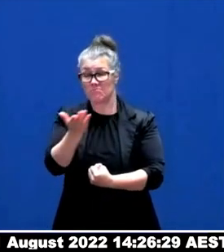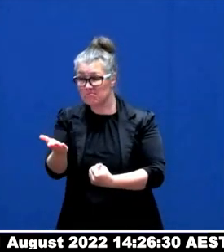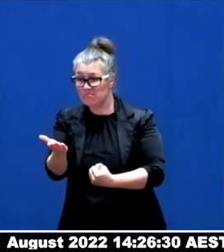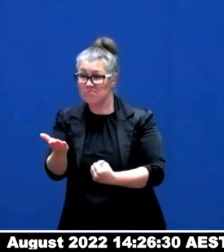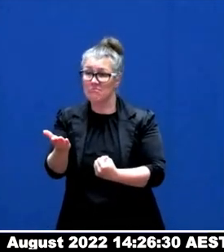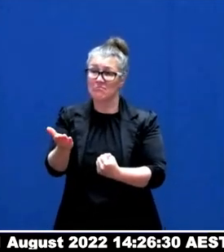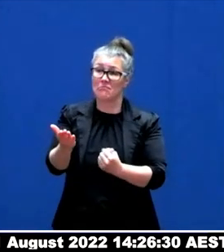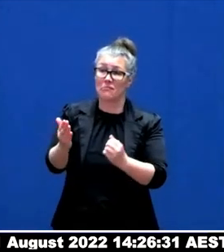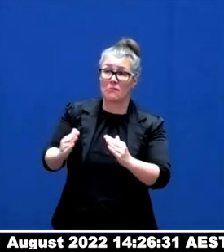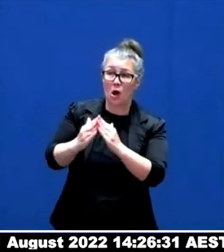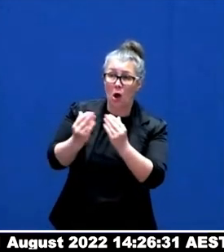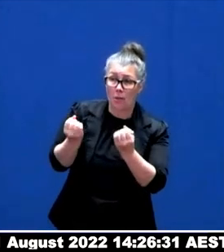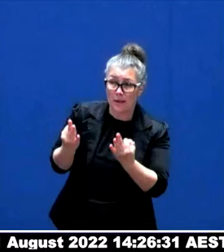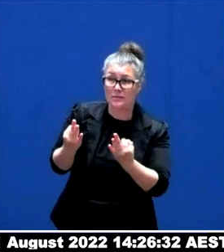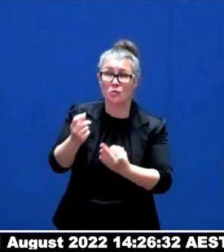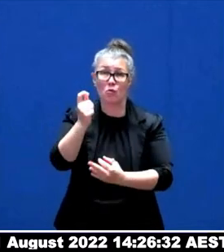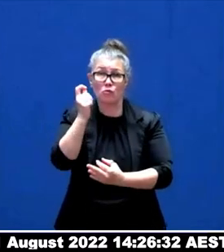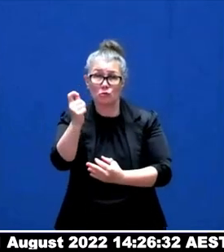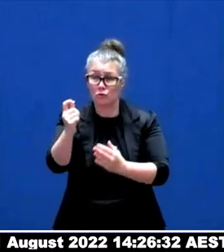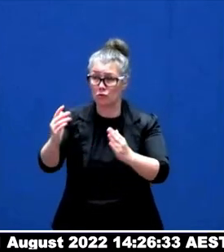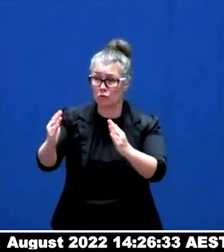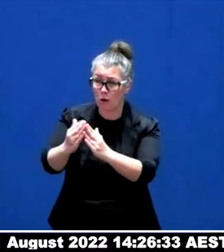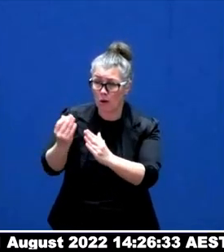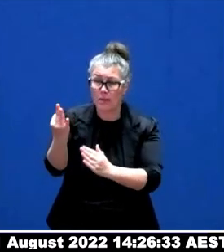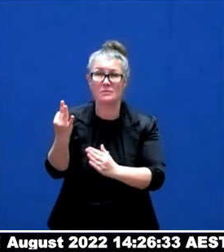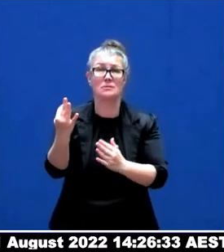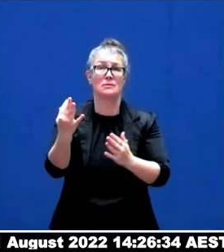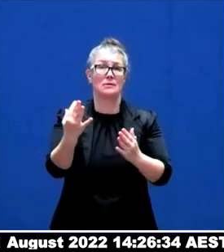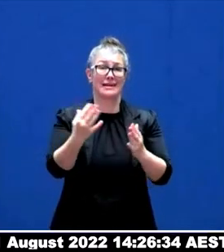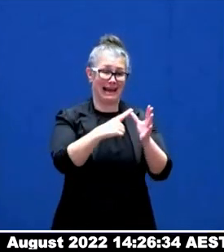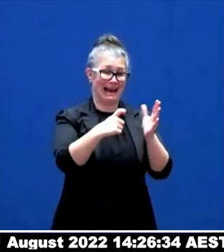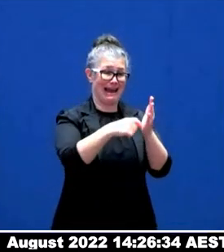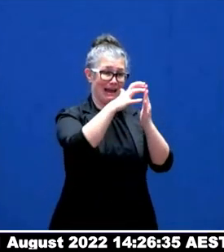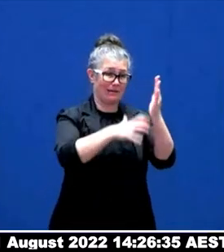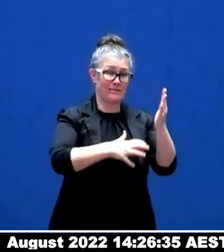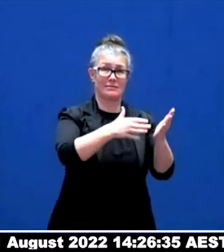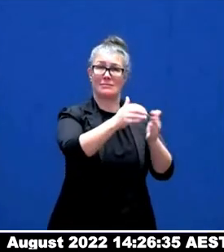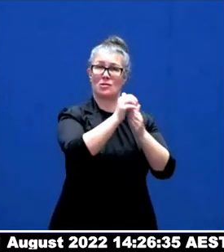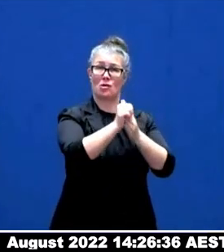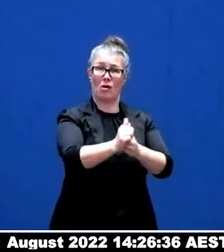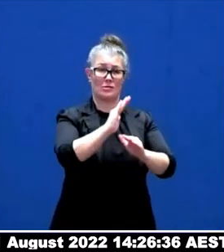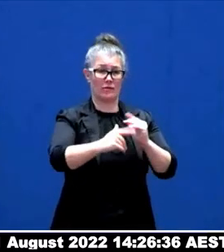legislation. So, the APTOS guides us in regards to responsibilities, and it clearly